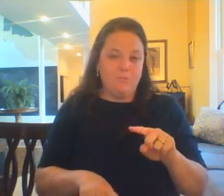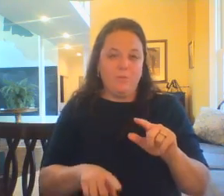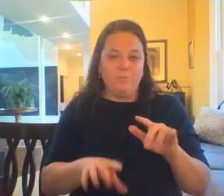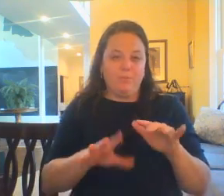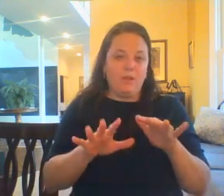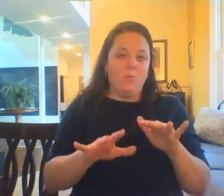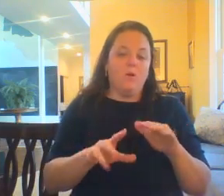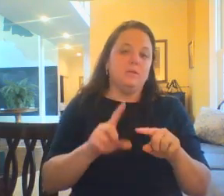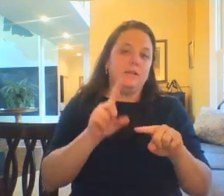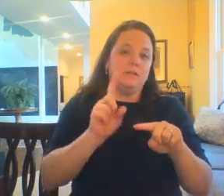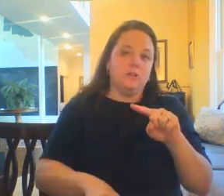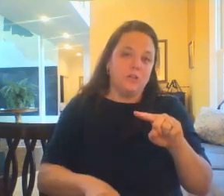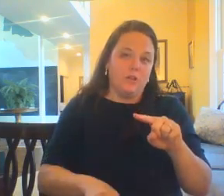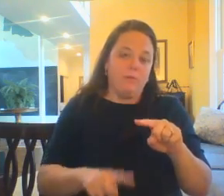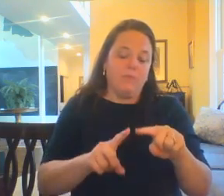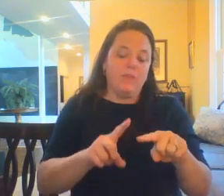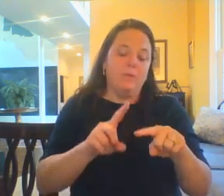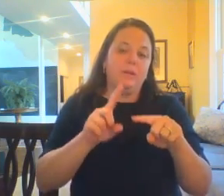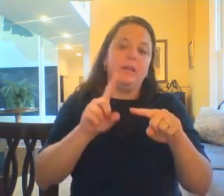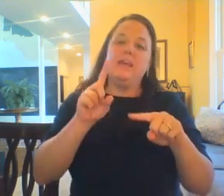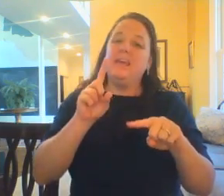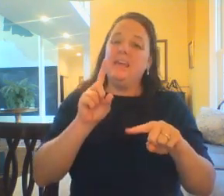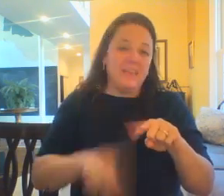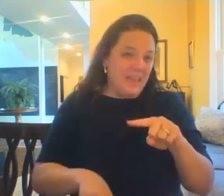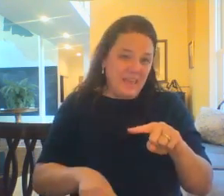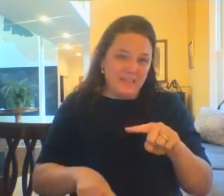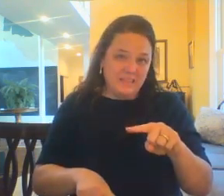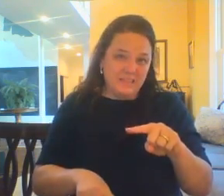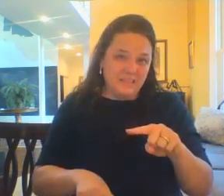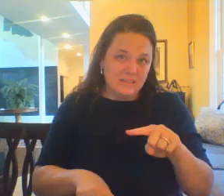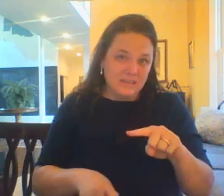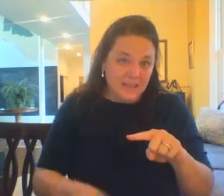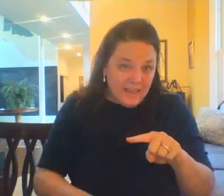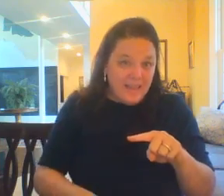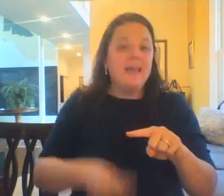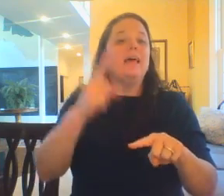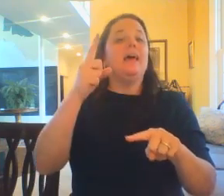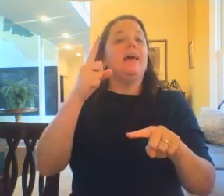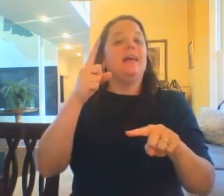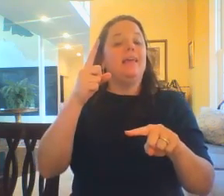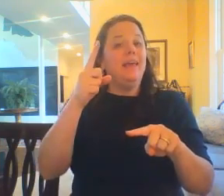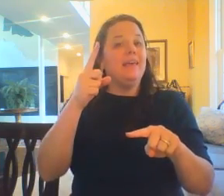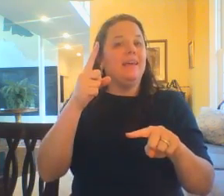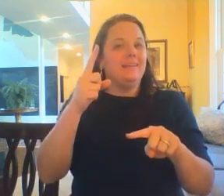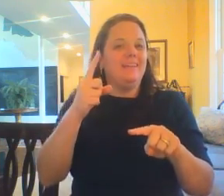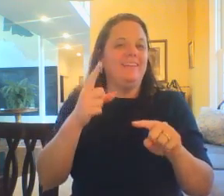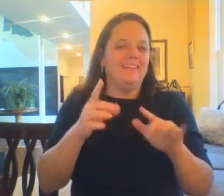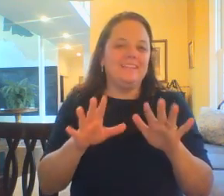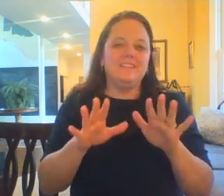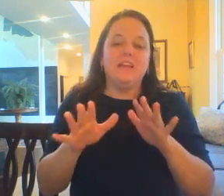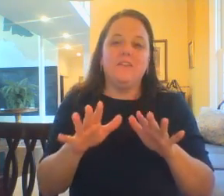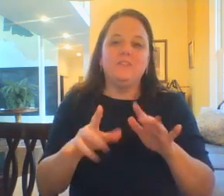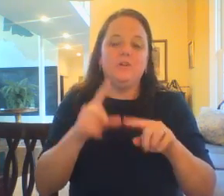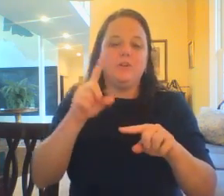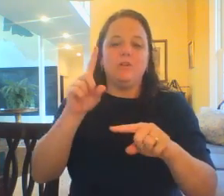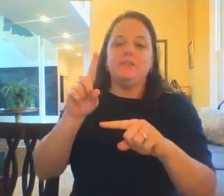remember the plan words that I taught you all that what that one can't can